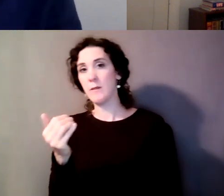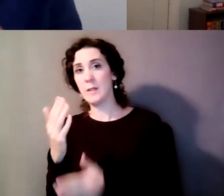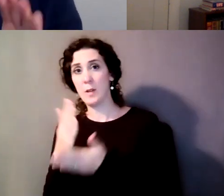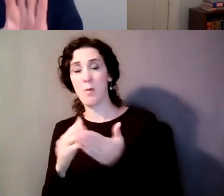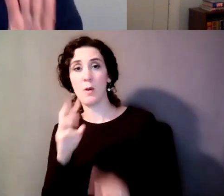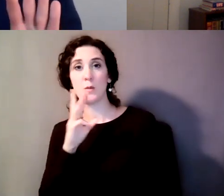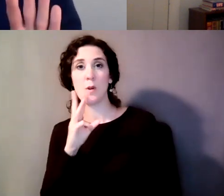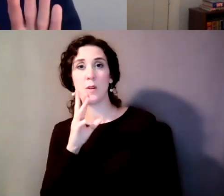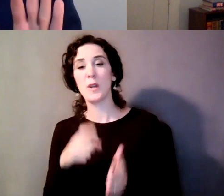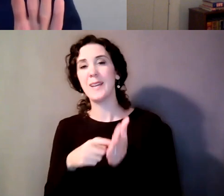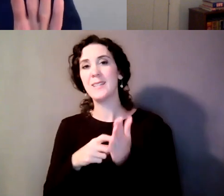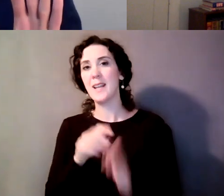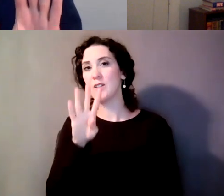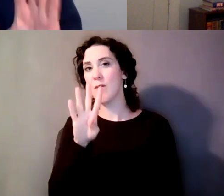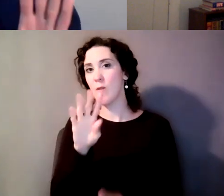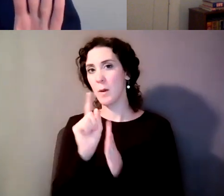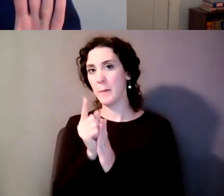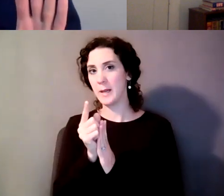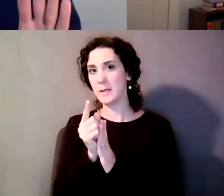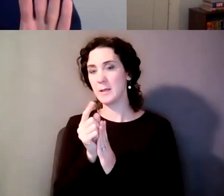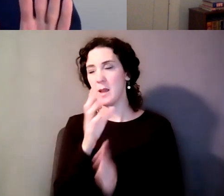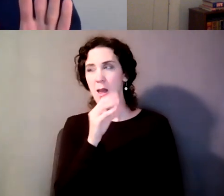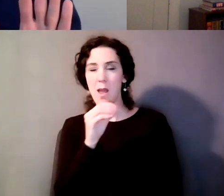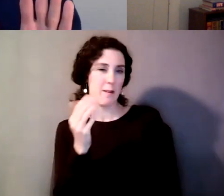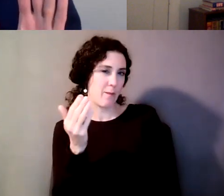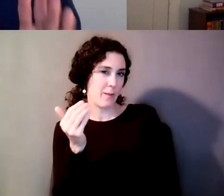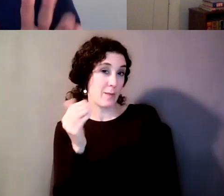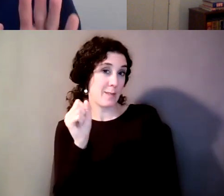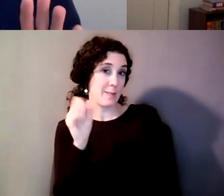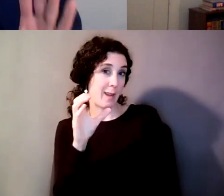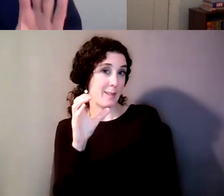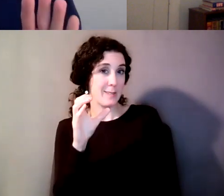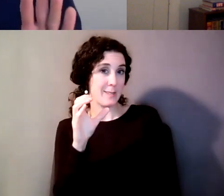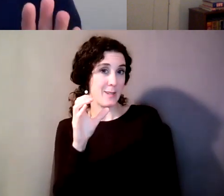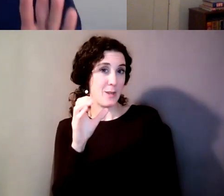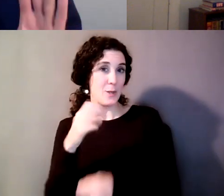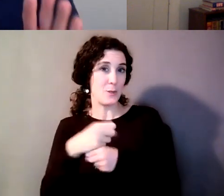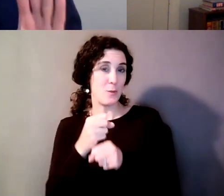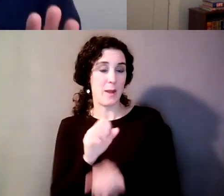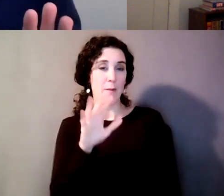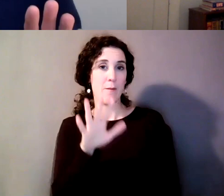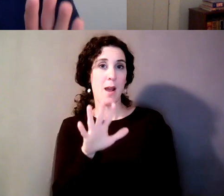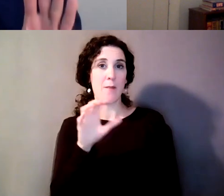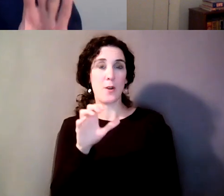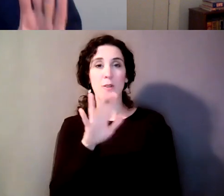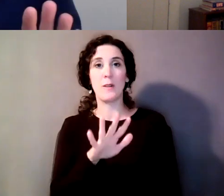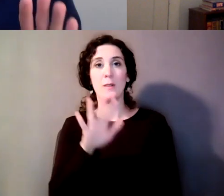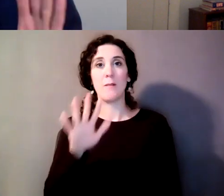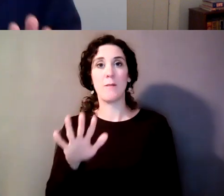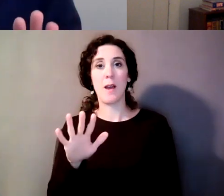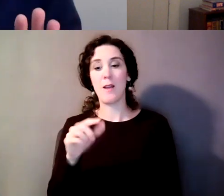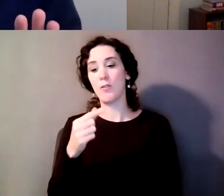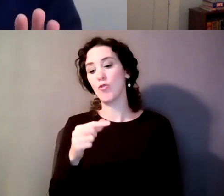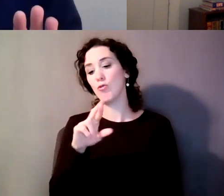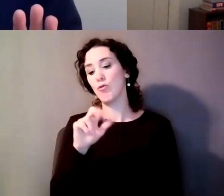it takes me four minutes and 15 seconds to brew 555 grams of coffee